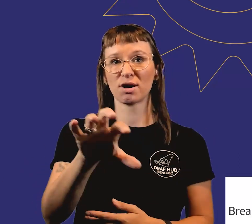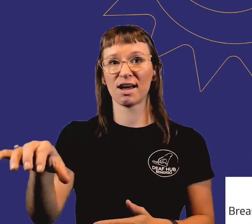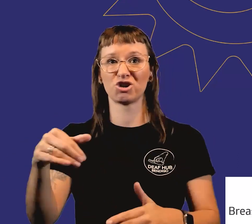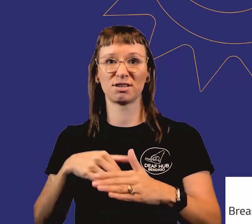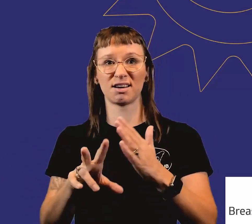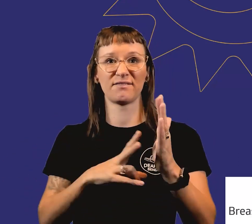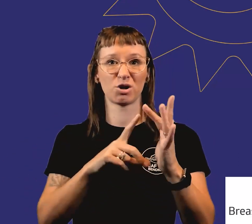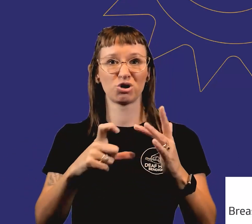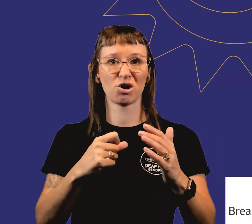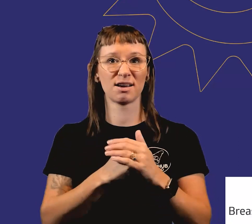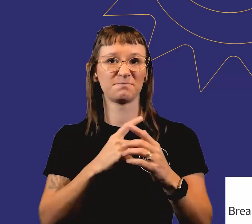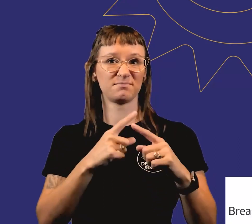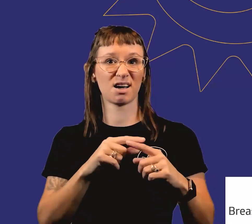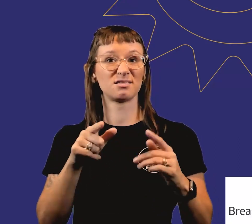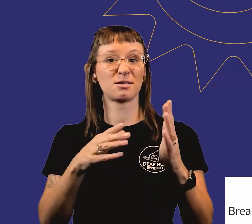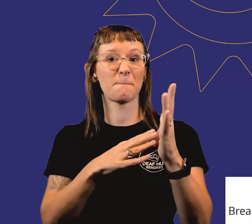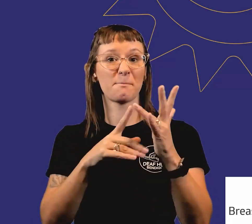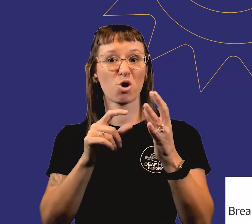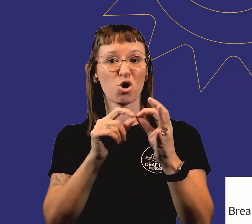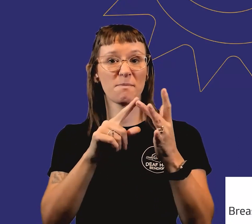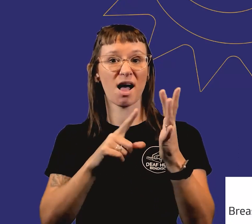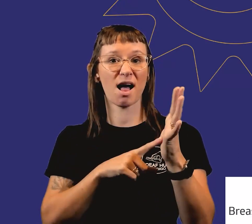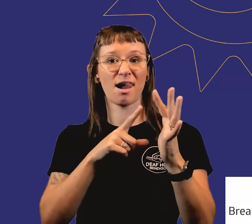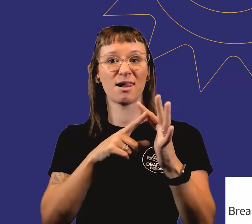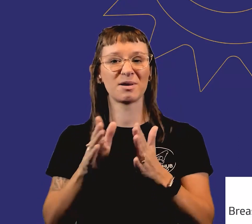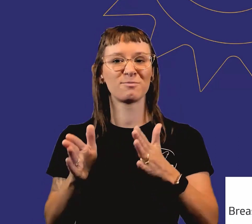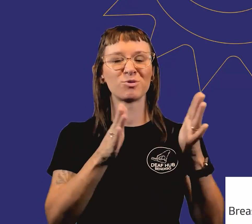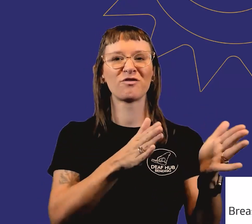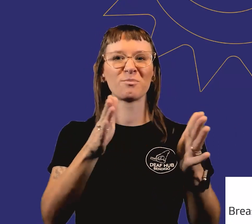Mobile Screening Service which visits 35 locations on a two-yearly cycle.